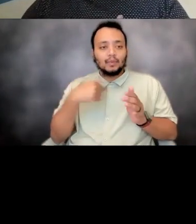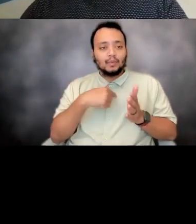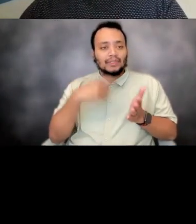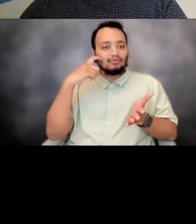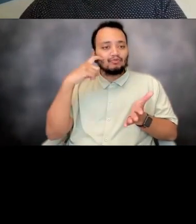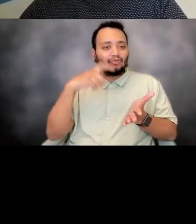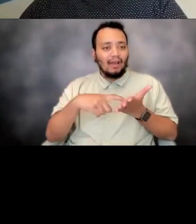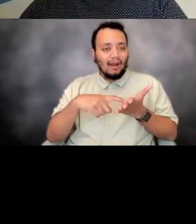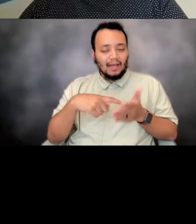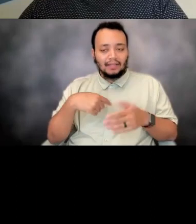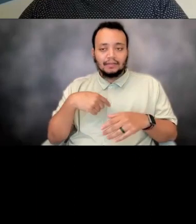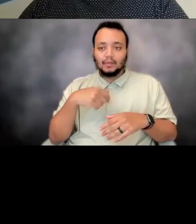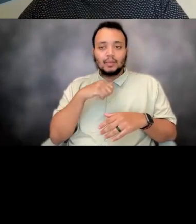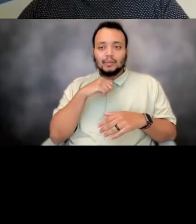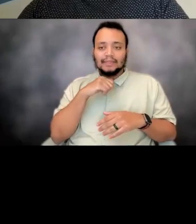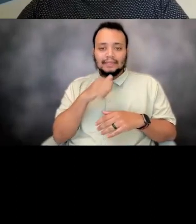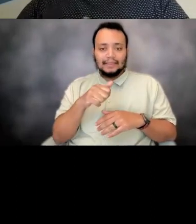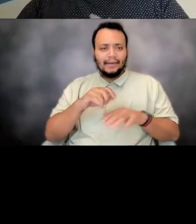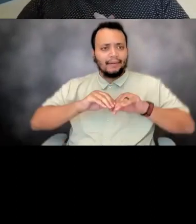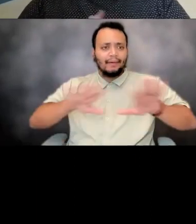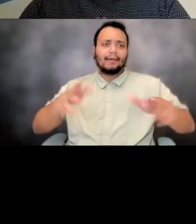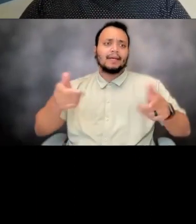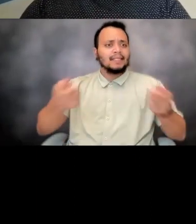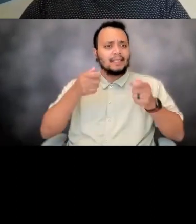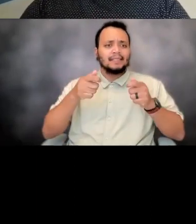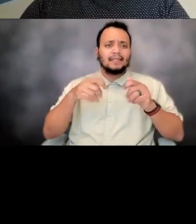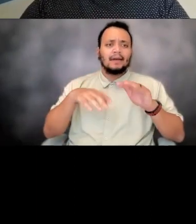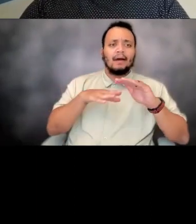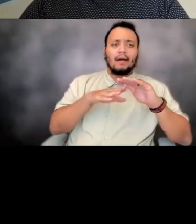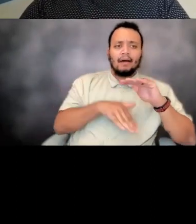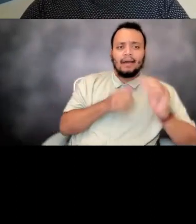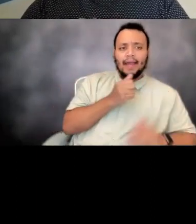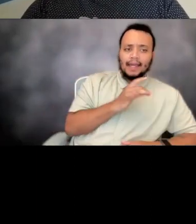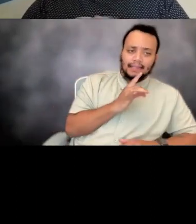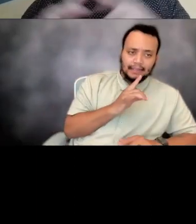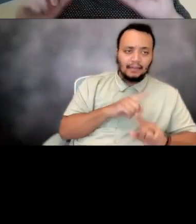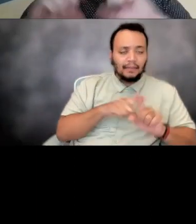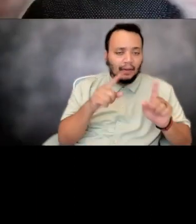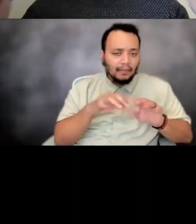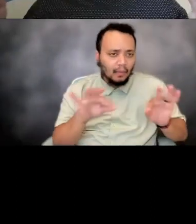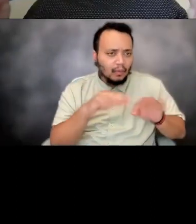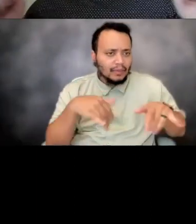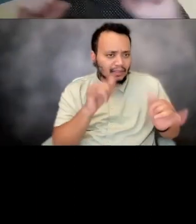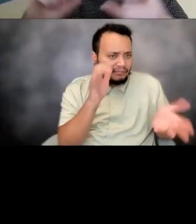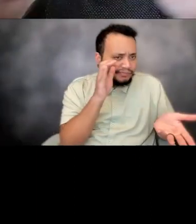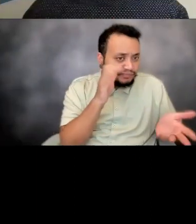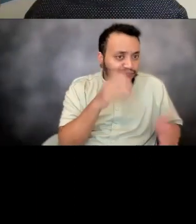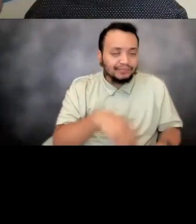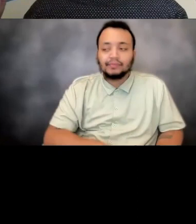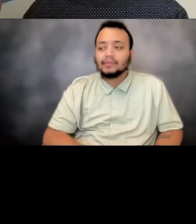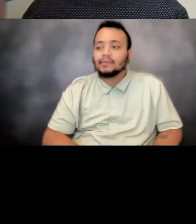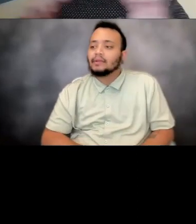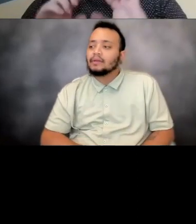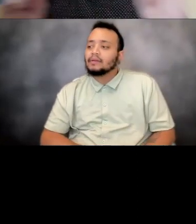from community members in those age groups. And the provider ages were a bit more